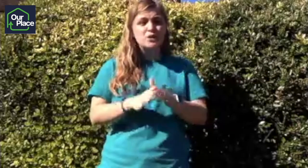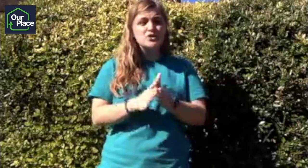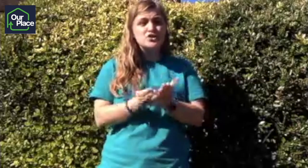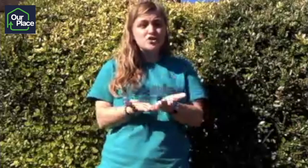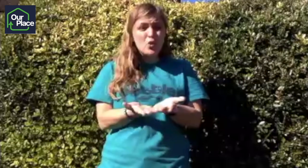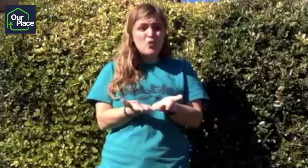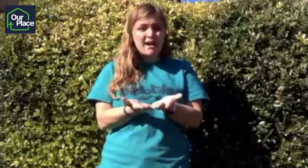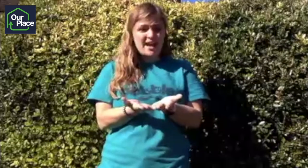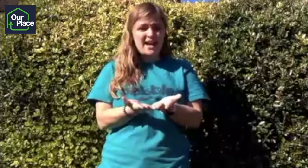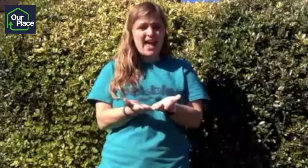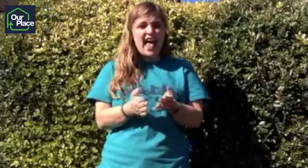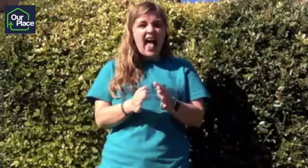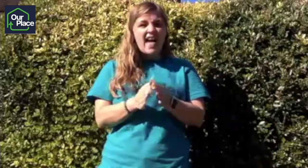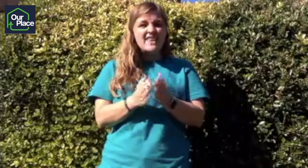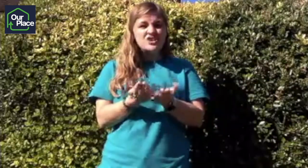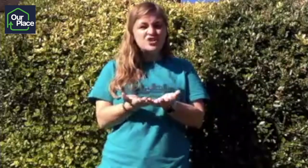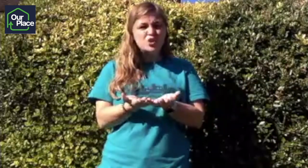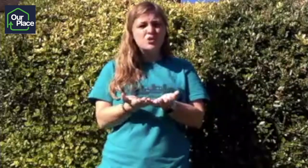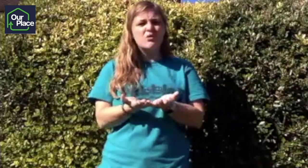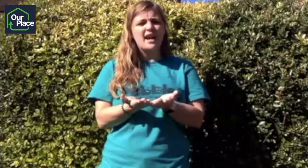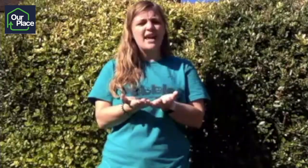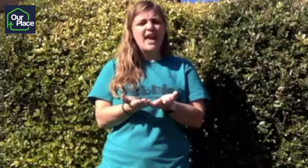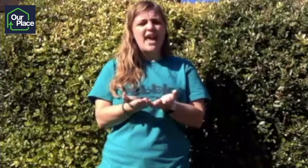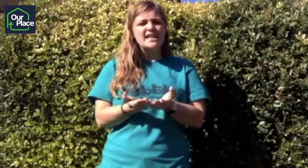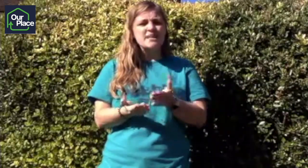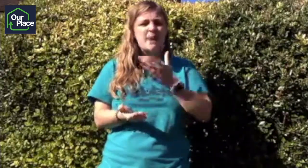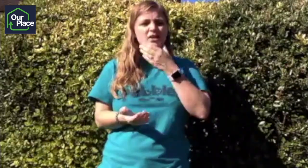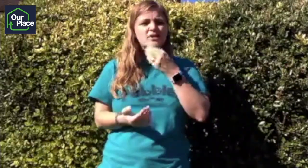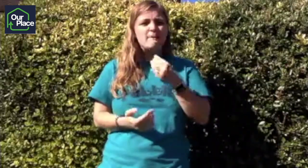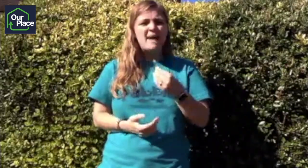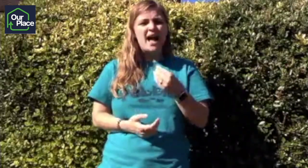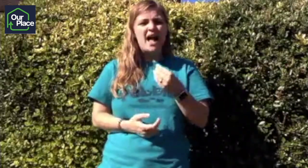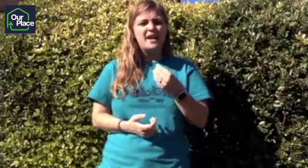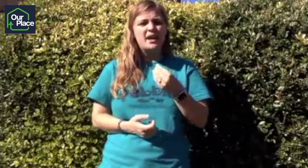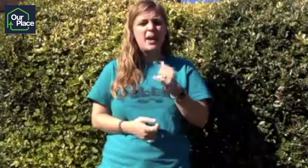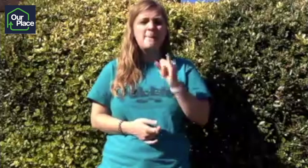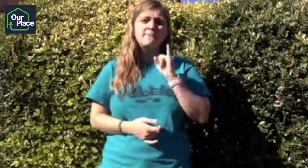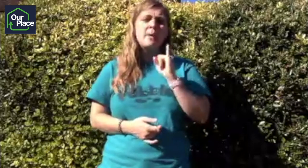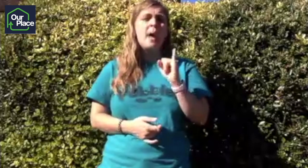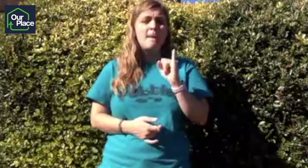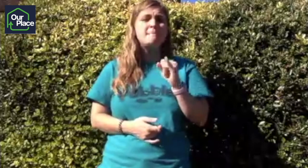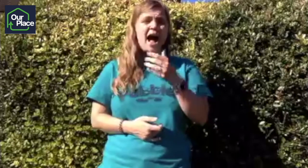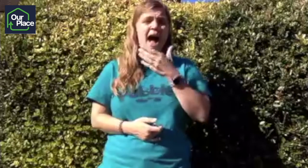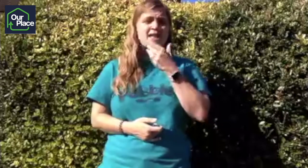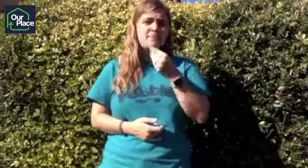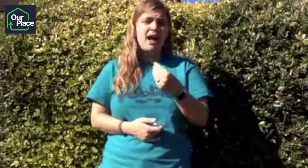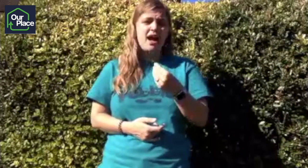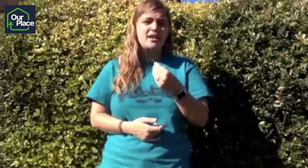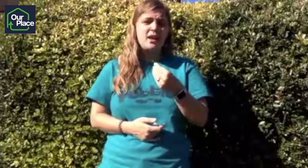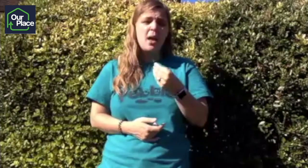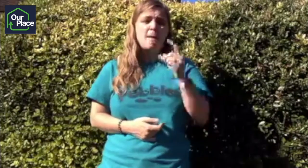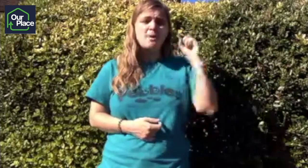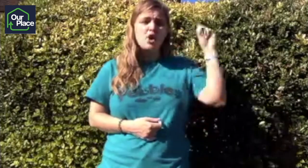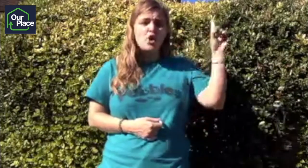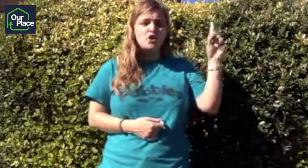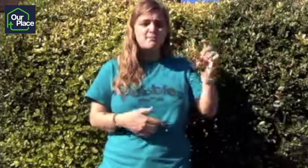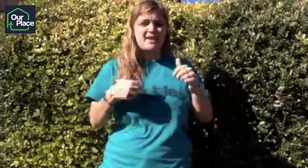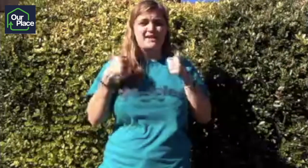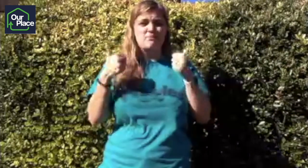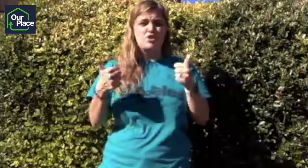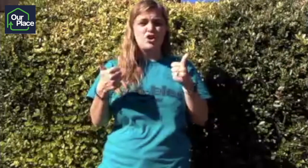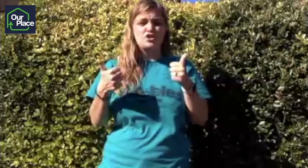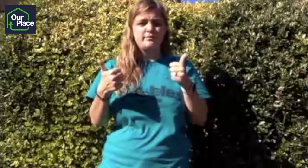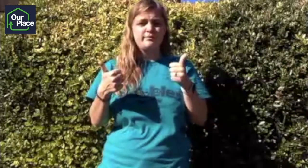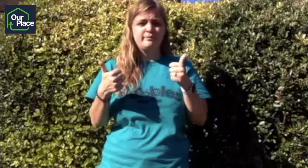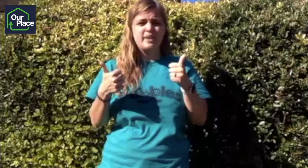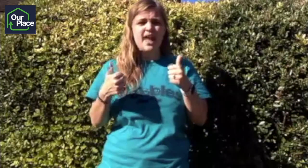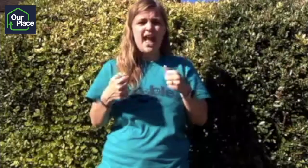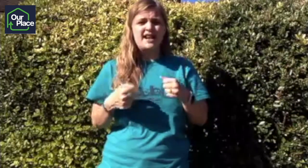story and this story is about a man a bad man but God makes him good and it's